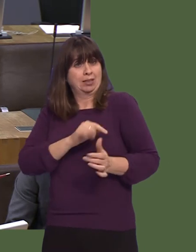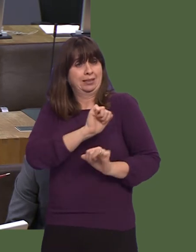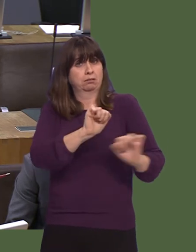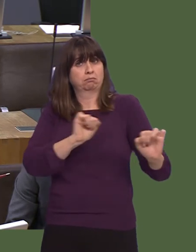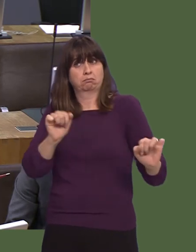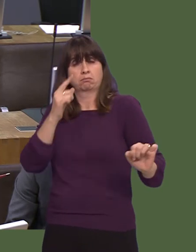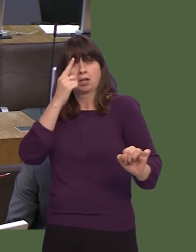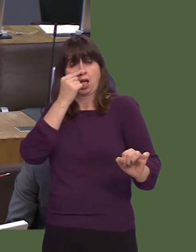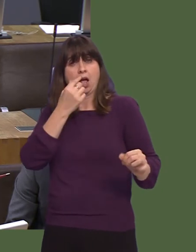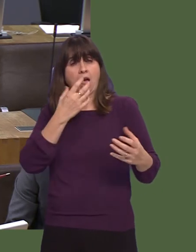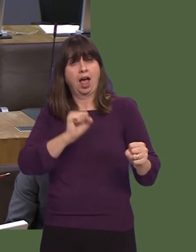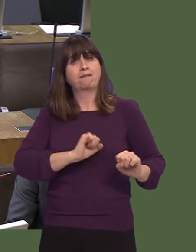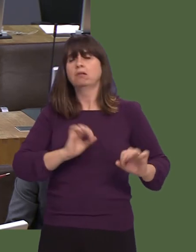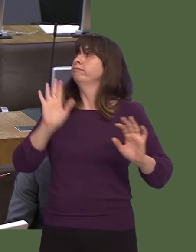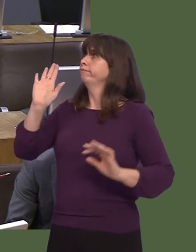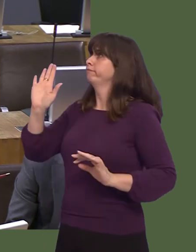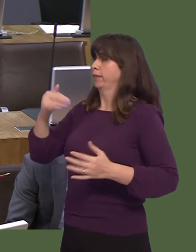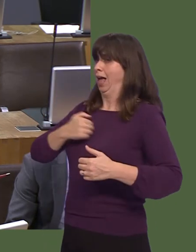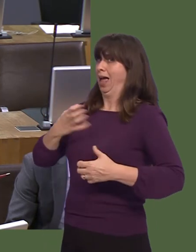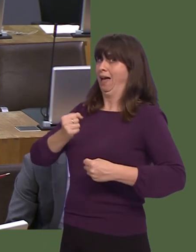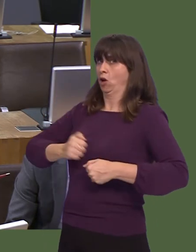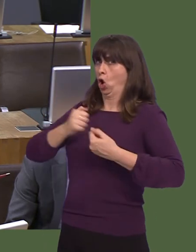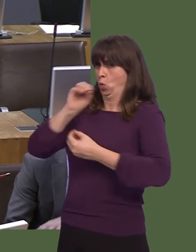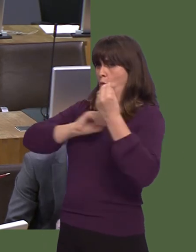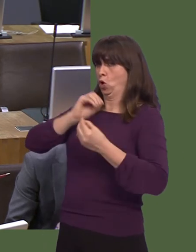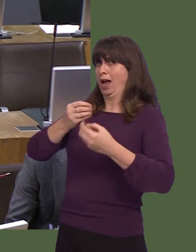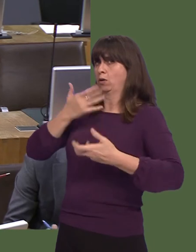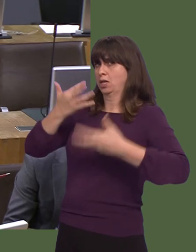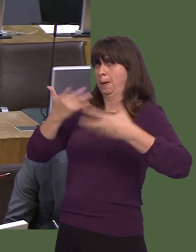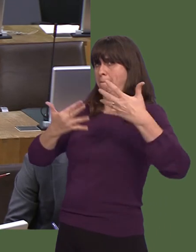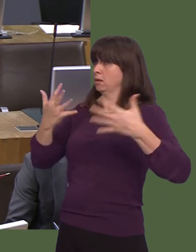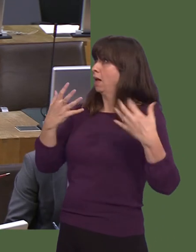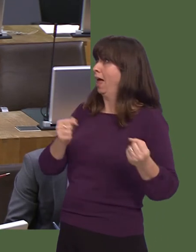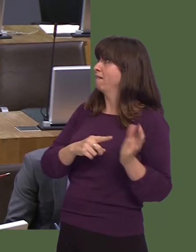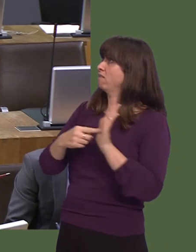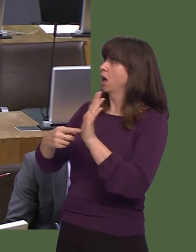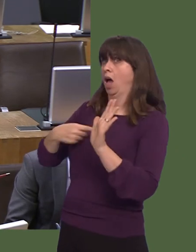rhaid i mi ddweud, wrth gwrs, os cofiaf i'n iawn, ei bod hi'n bosib i awdurdodau lleol